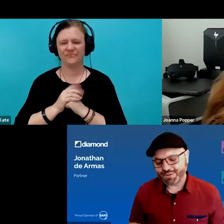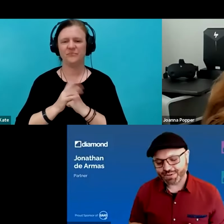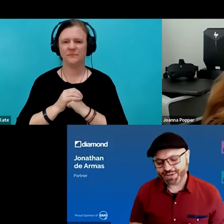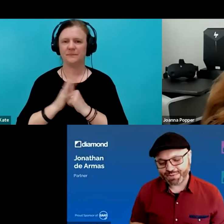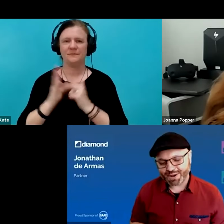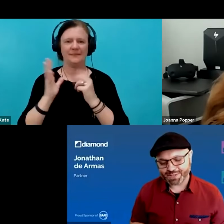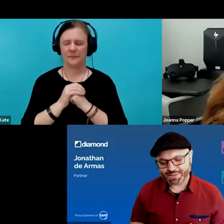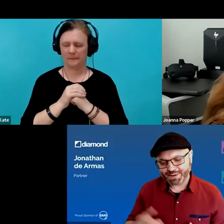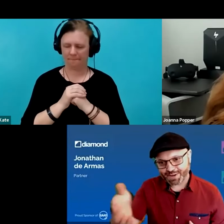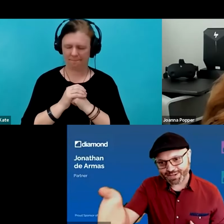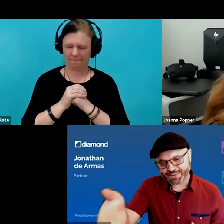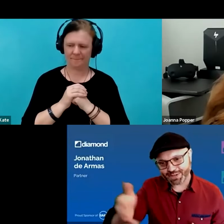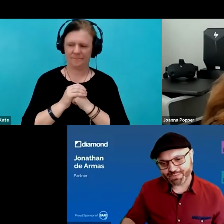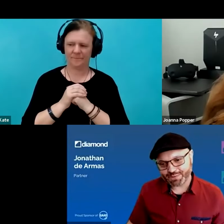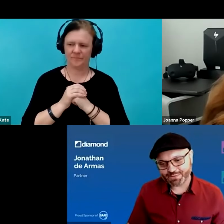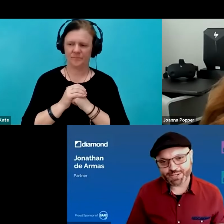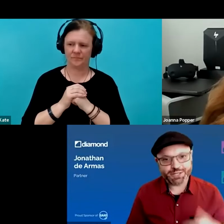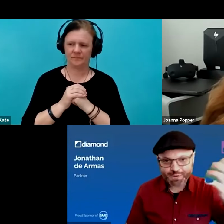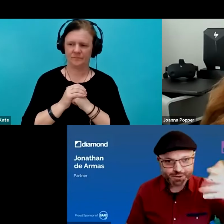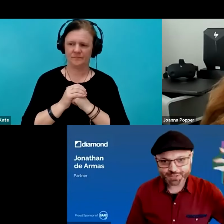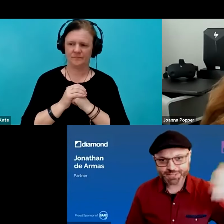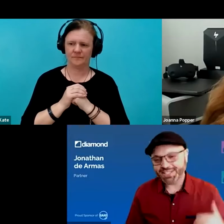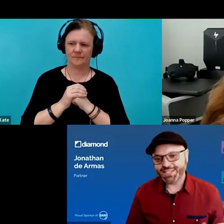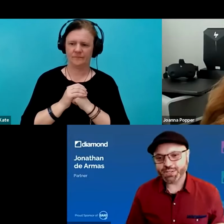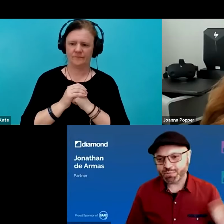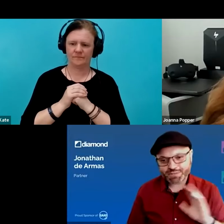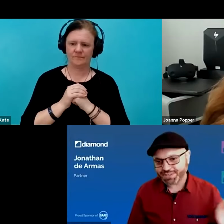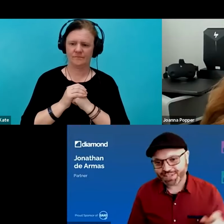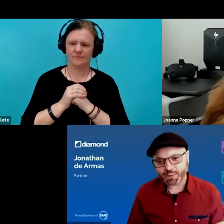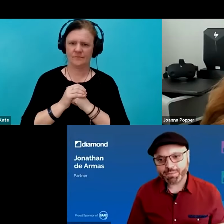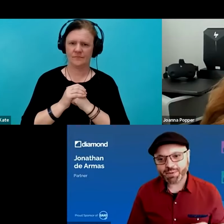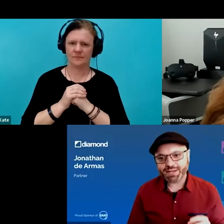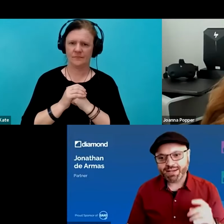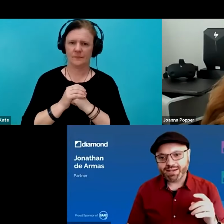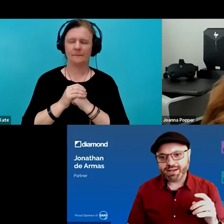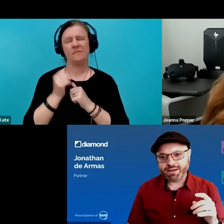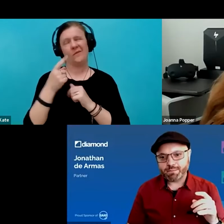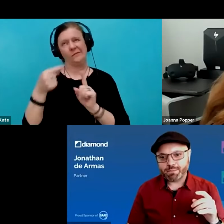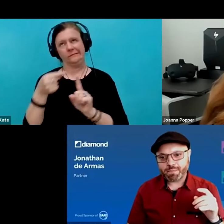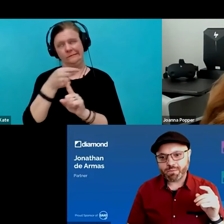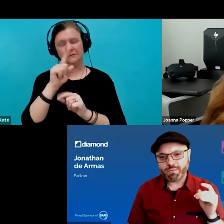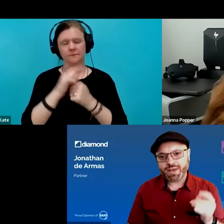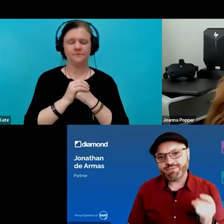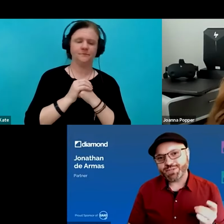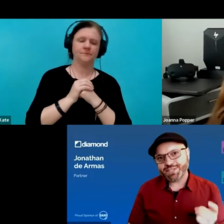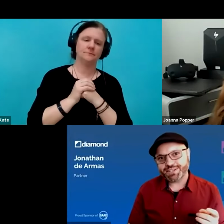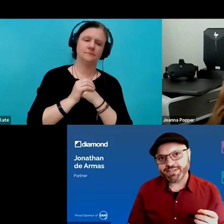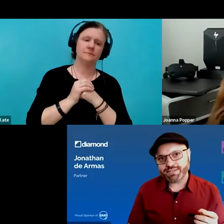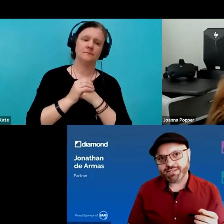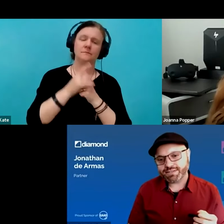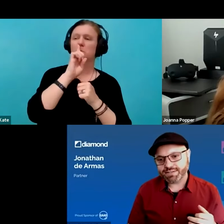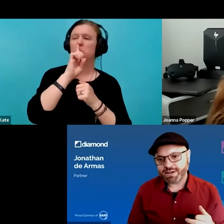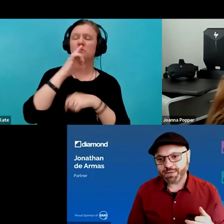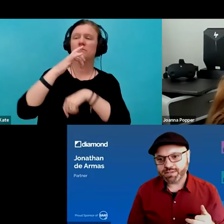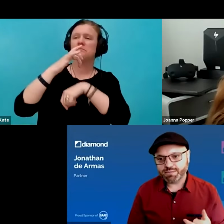Jonathan de Armas: kind of popped into my mind when I'm reading them all, and it's a little bit of a segue, but Jonathan de Armas: We haven't really touched on this this topic. It seems